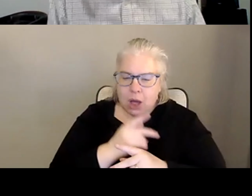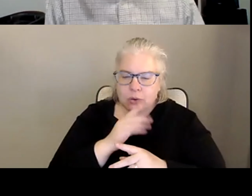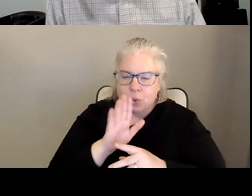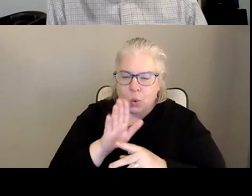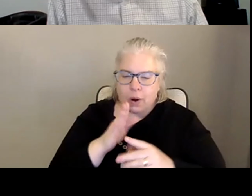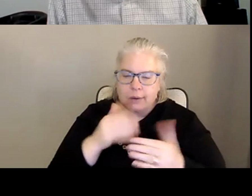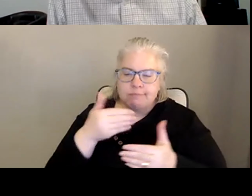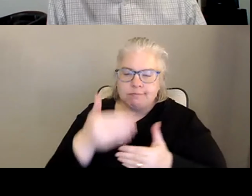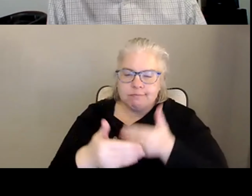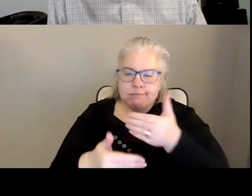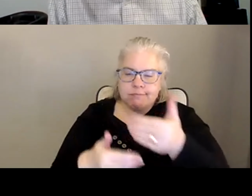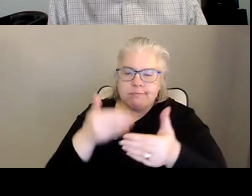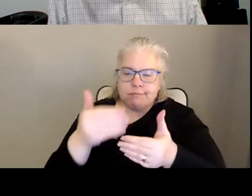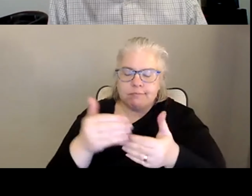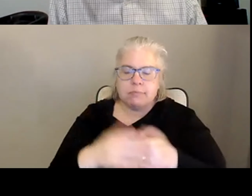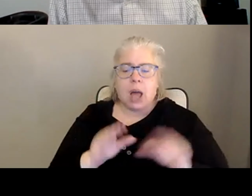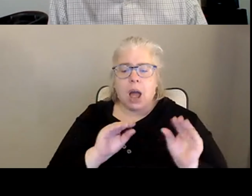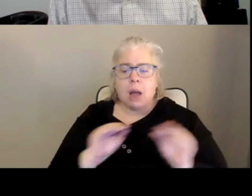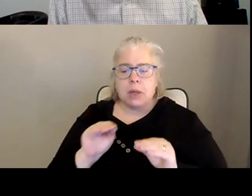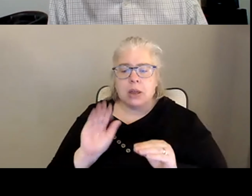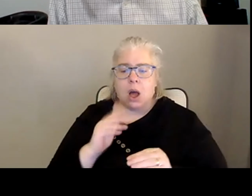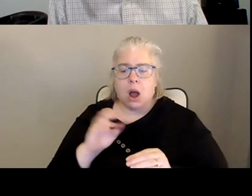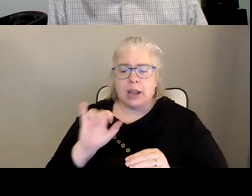I placed our email addresses in the chat,